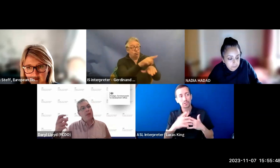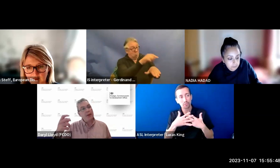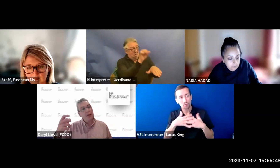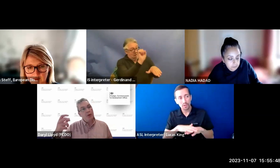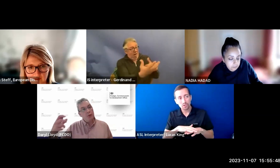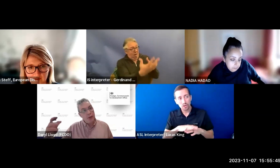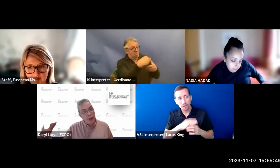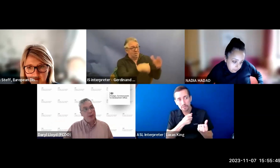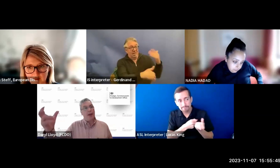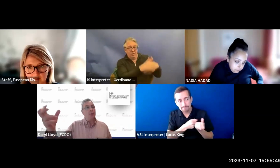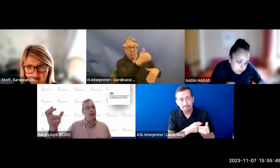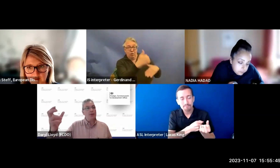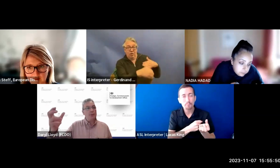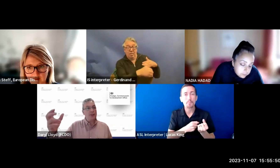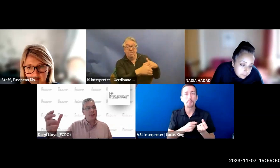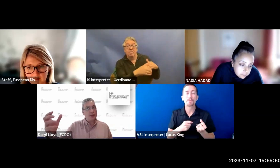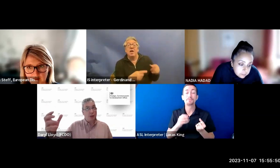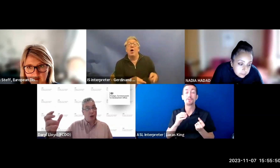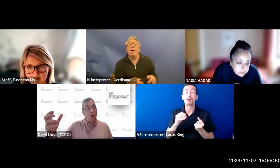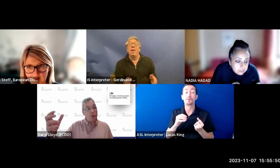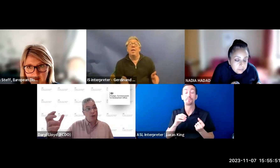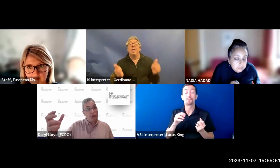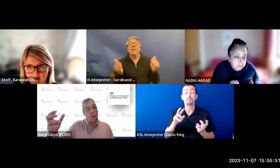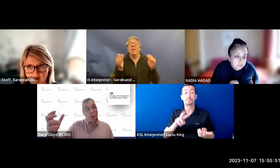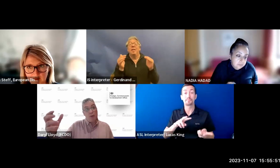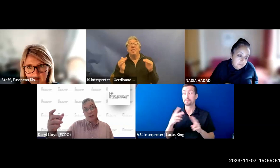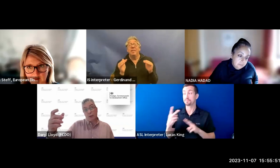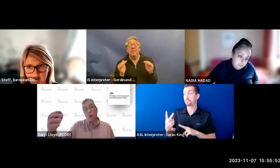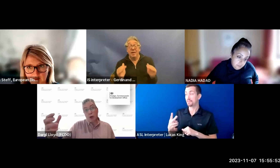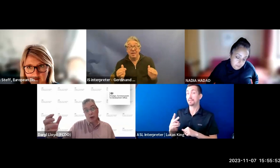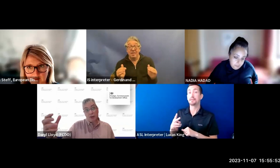The other way around, we need to, when we find this work,